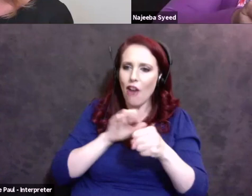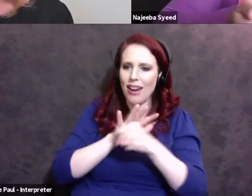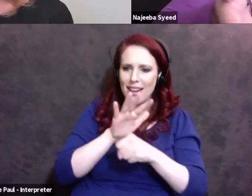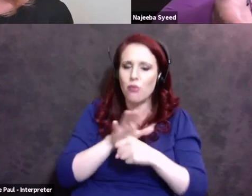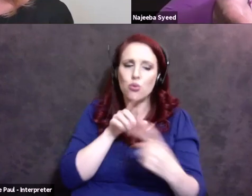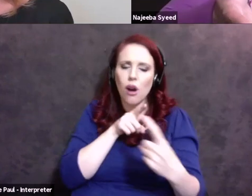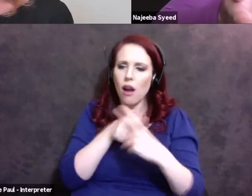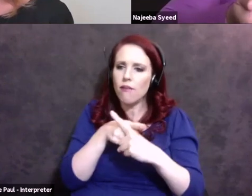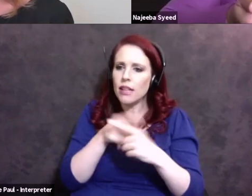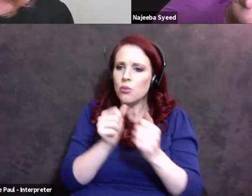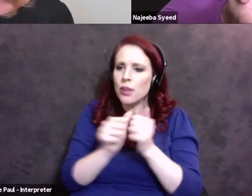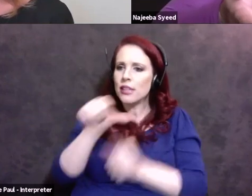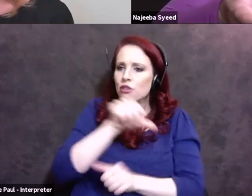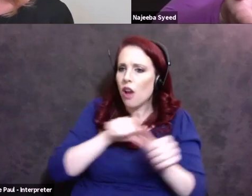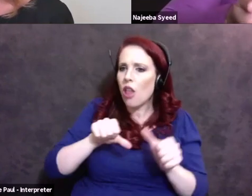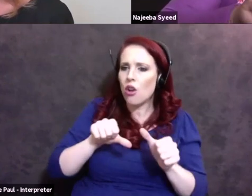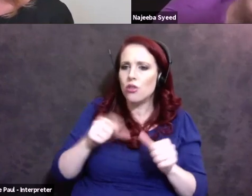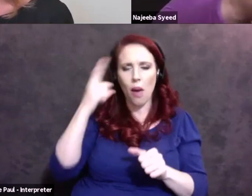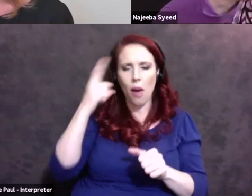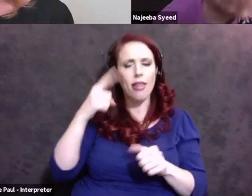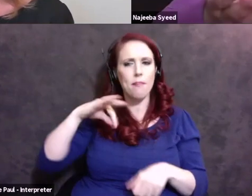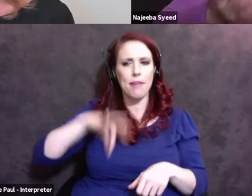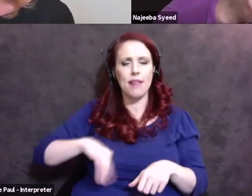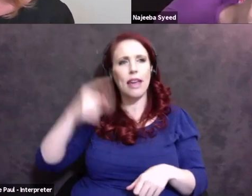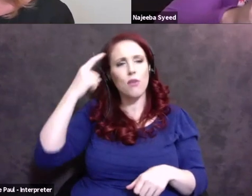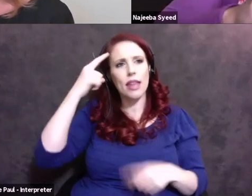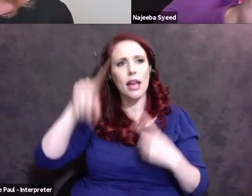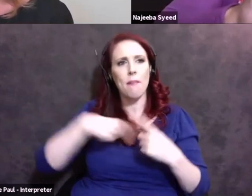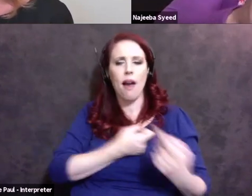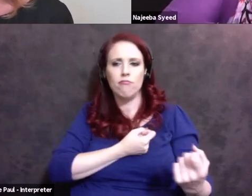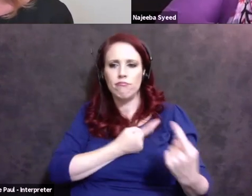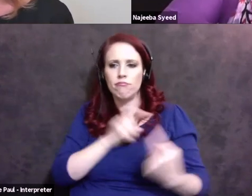I think it is helpful when we think about empathy in general and this isn't just anti